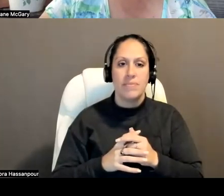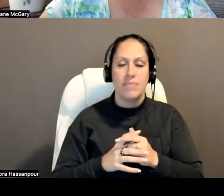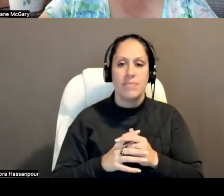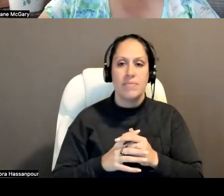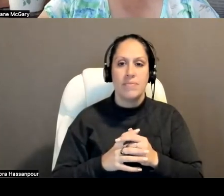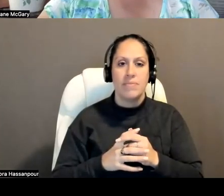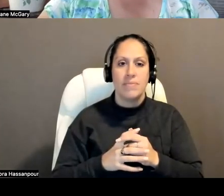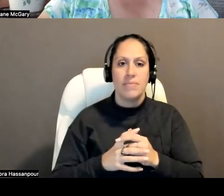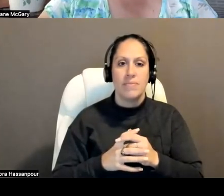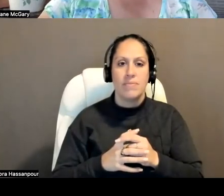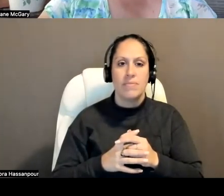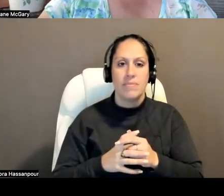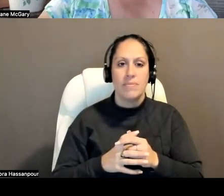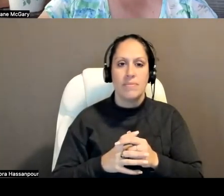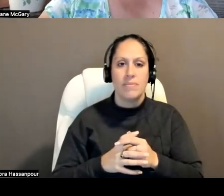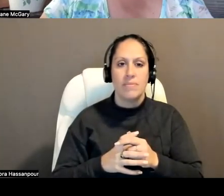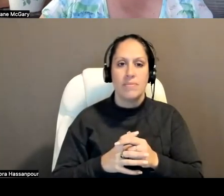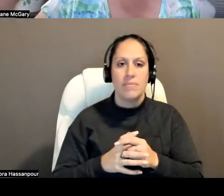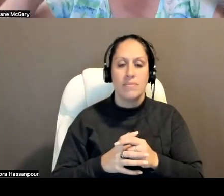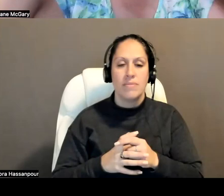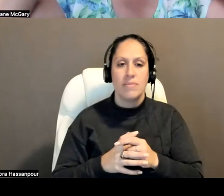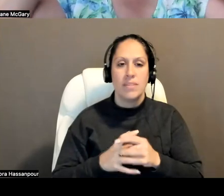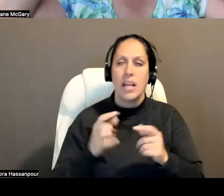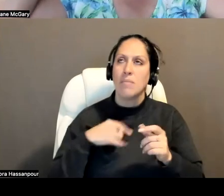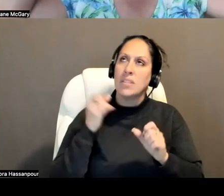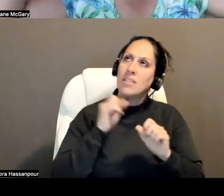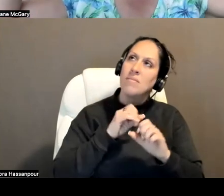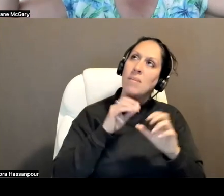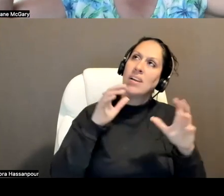Huh, I'm just imagining you. Yeah.